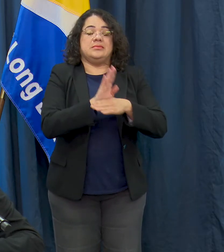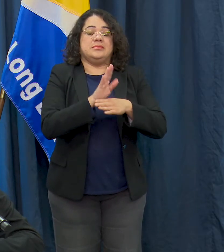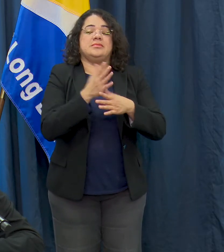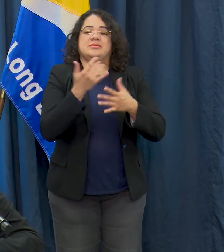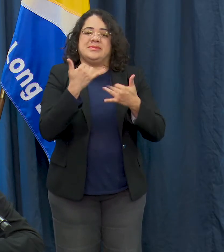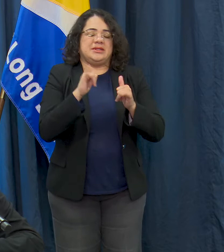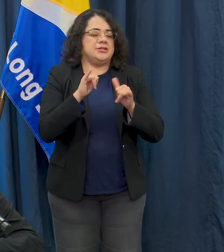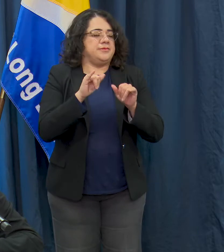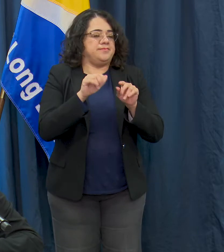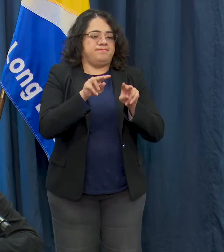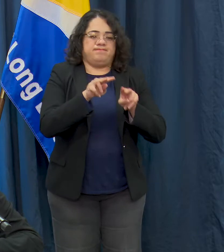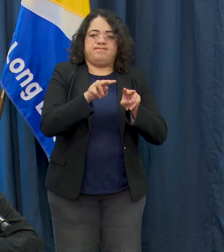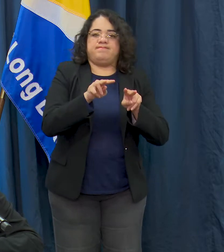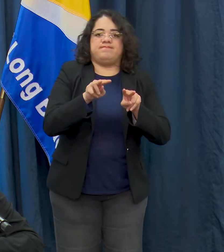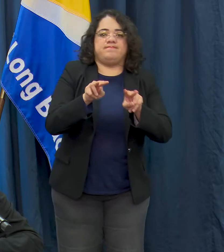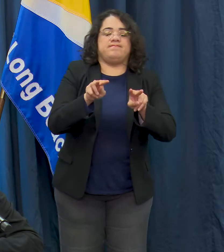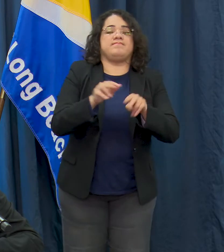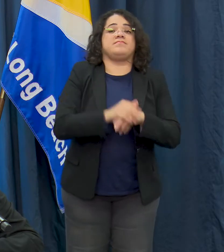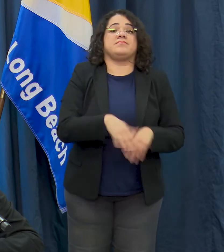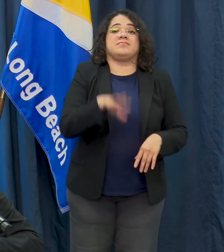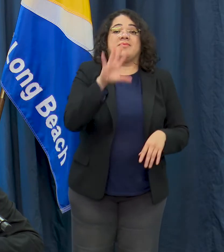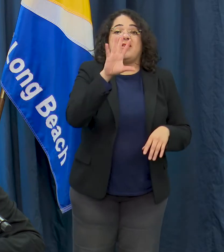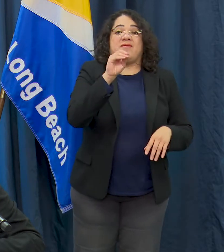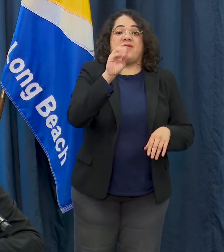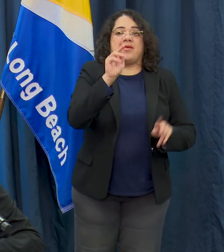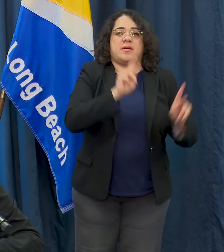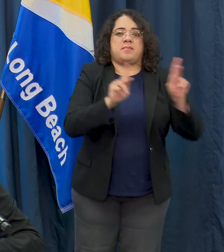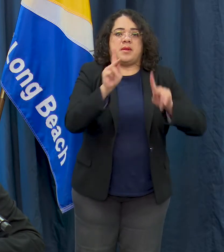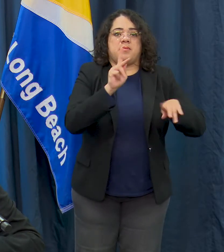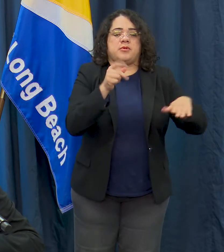individuals right now that are hospitalized. Please know that number of